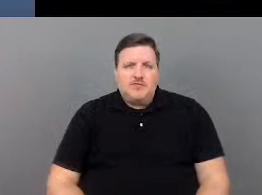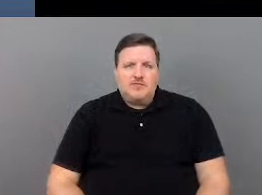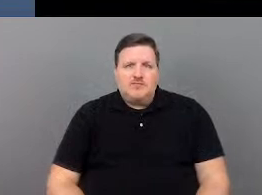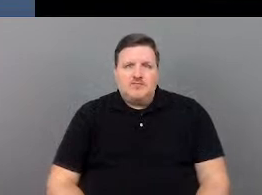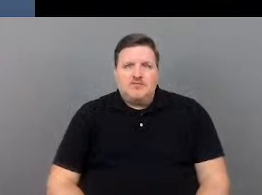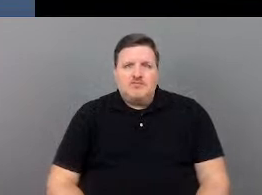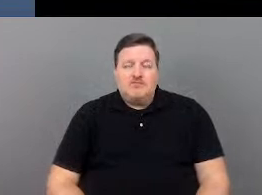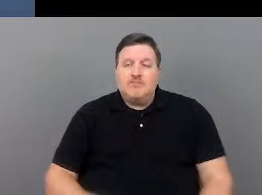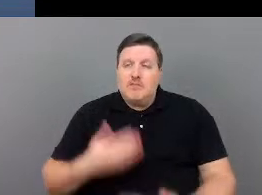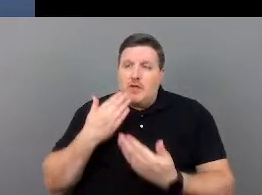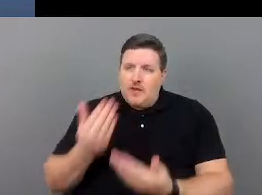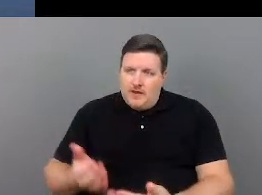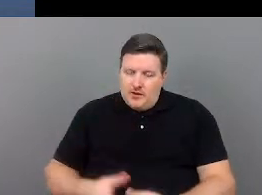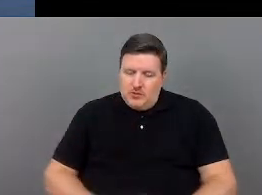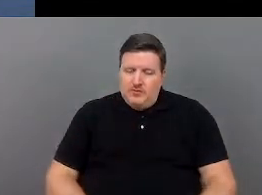WE'LL MOVE NOW TO SPEAKERS 26 THROUGH 30.